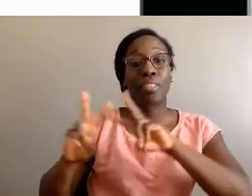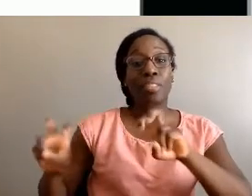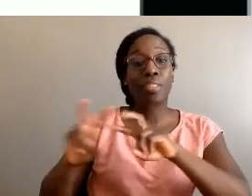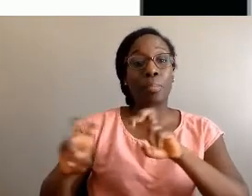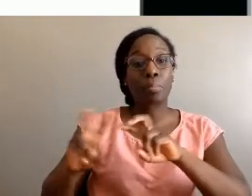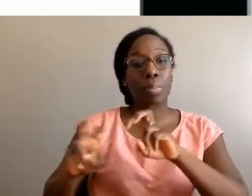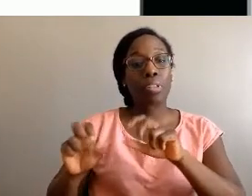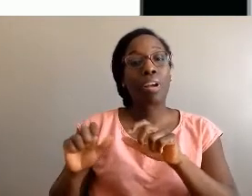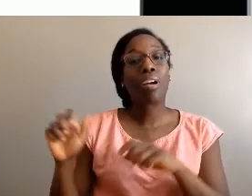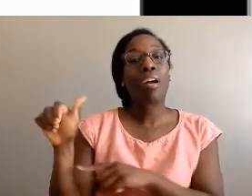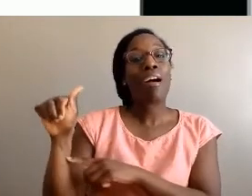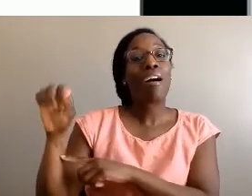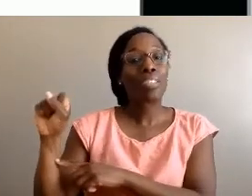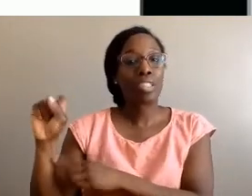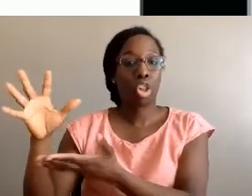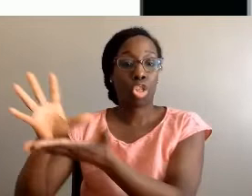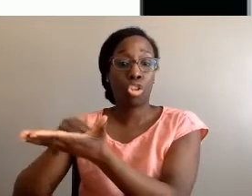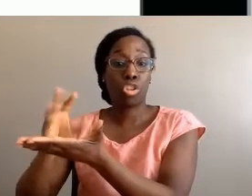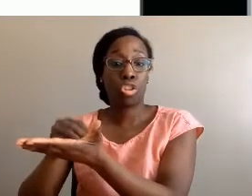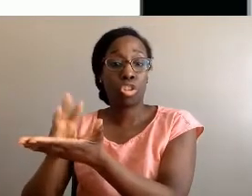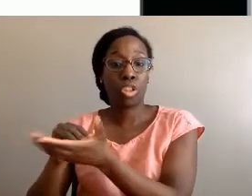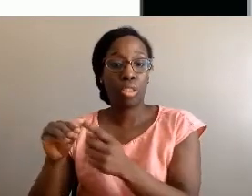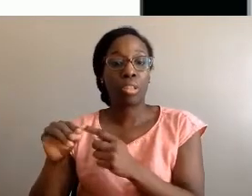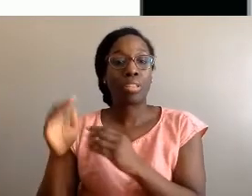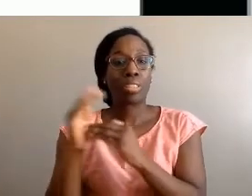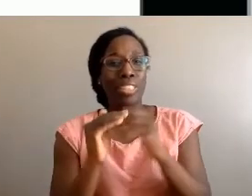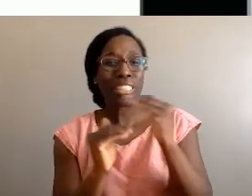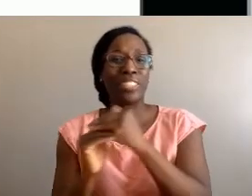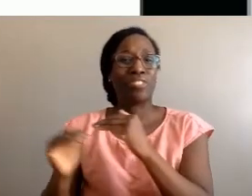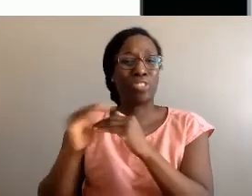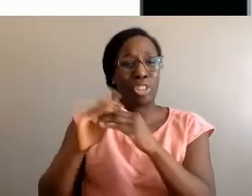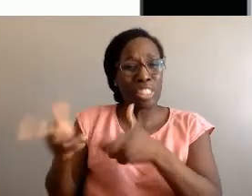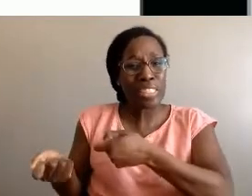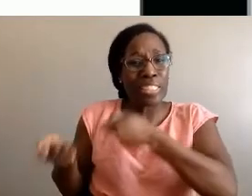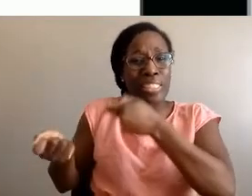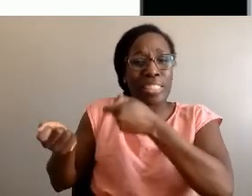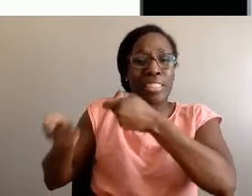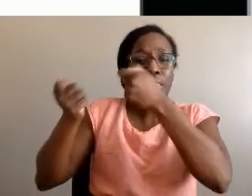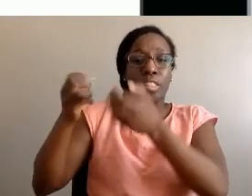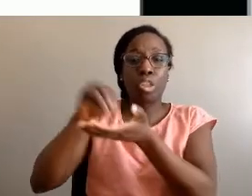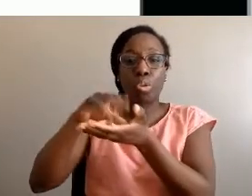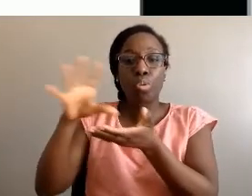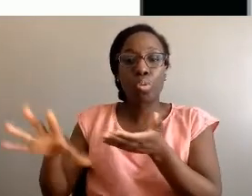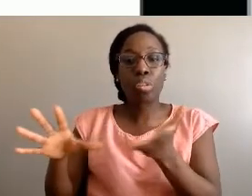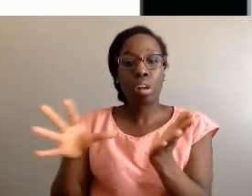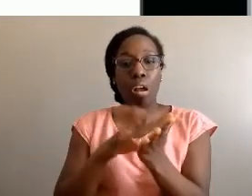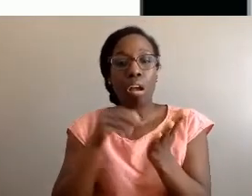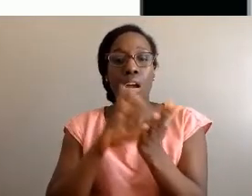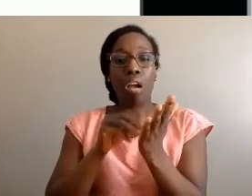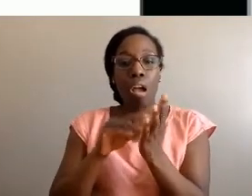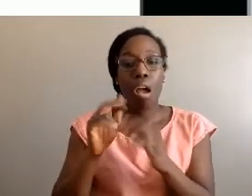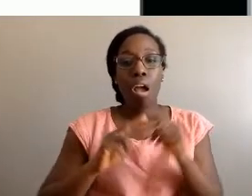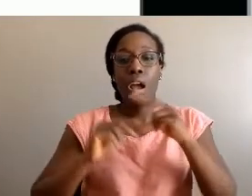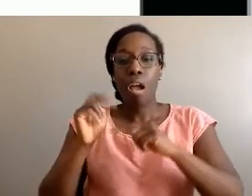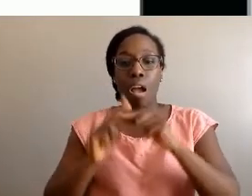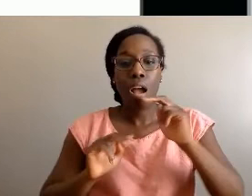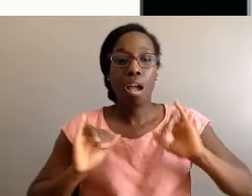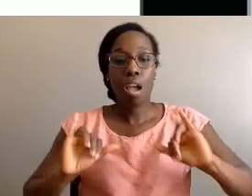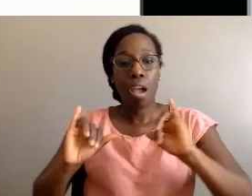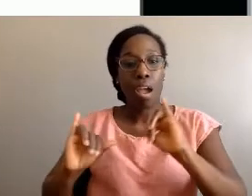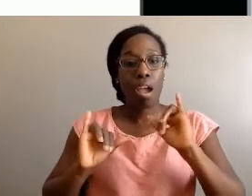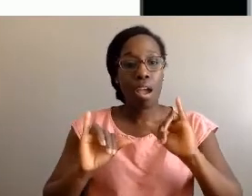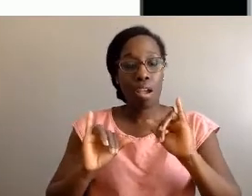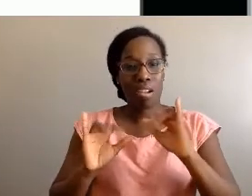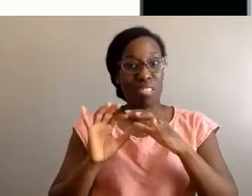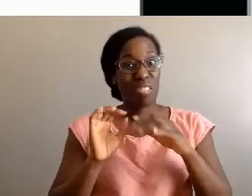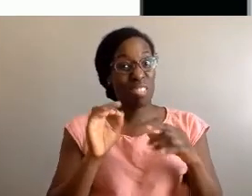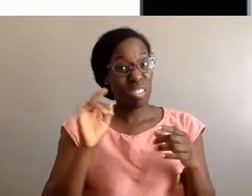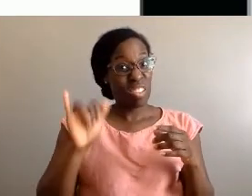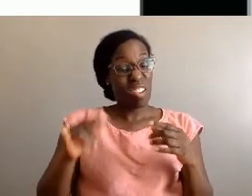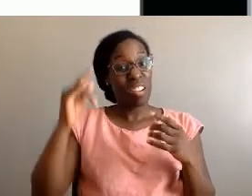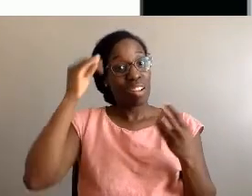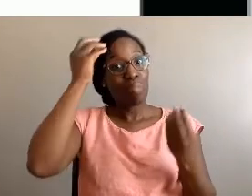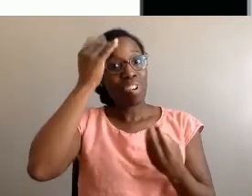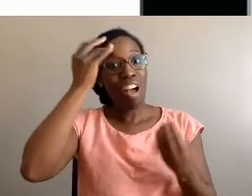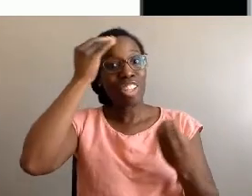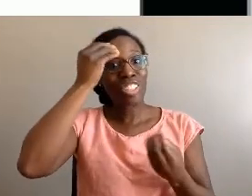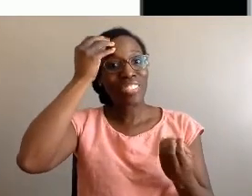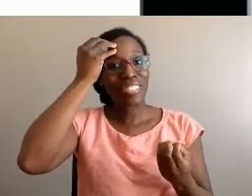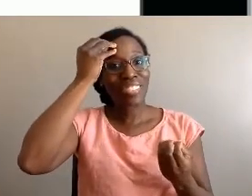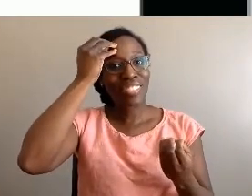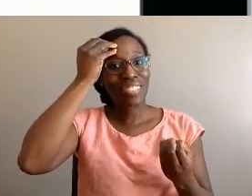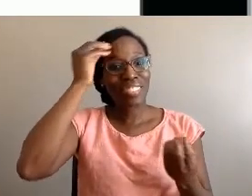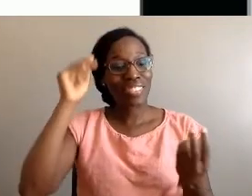Especially metacognition, to be able to describe and analyze their own learning.